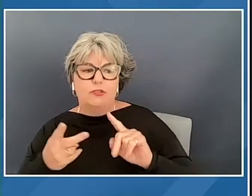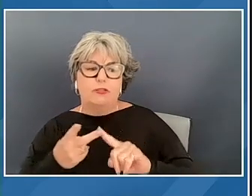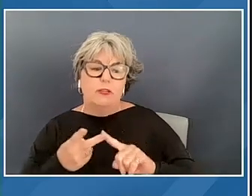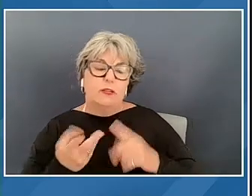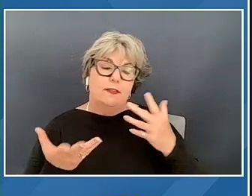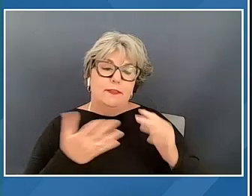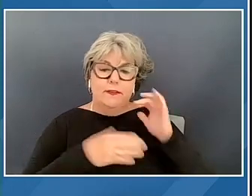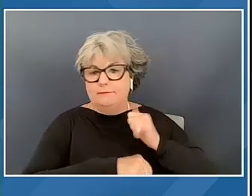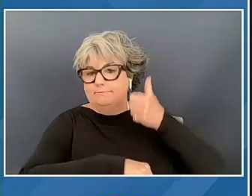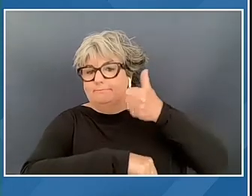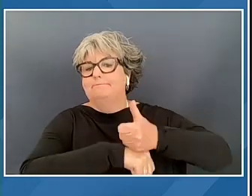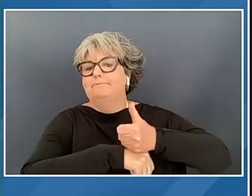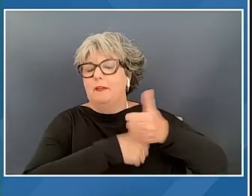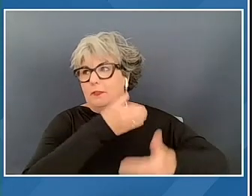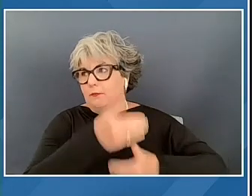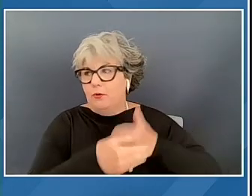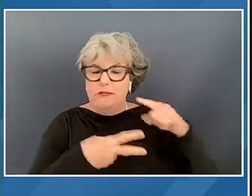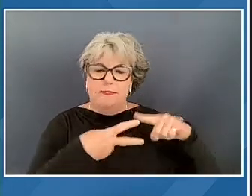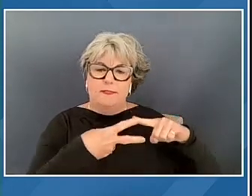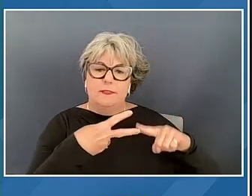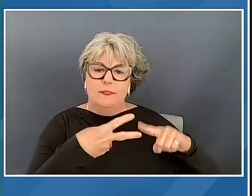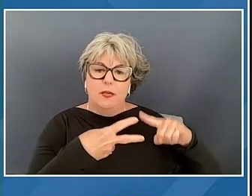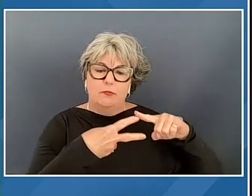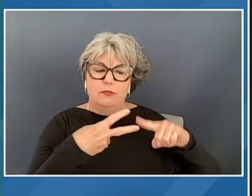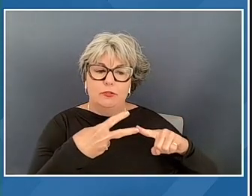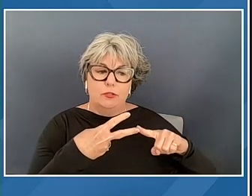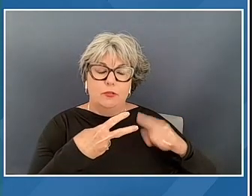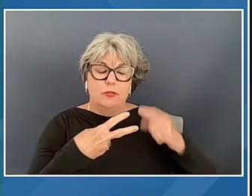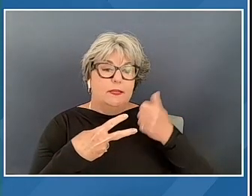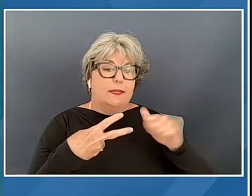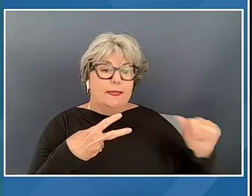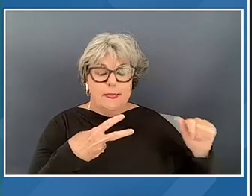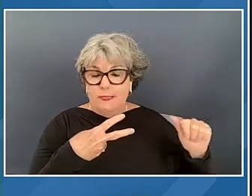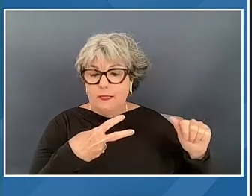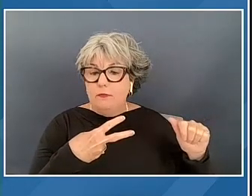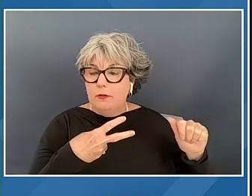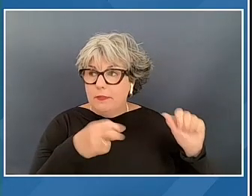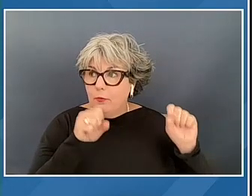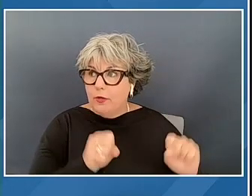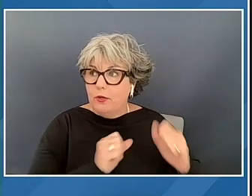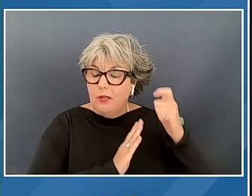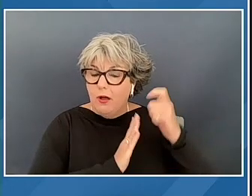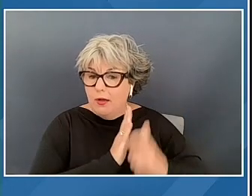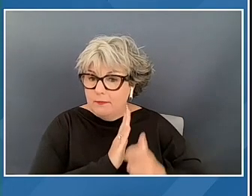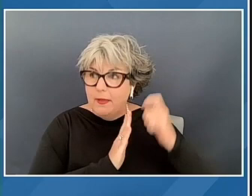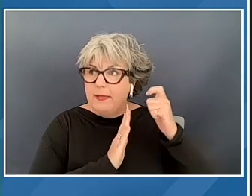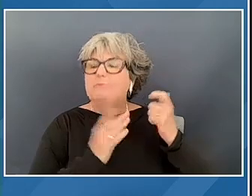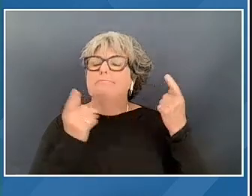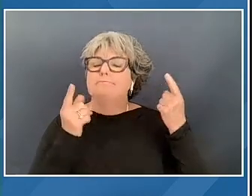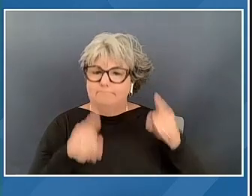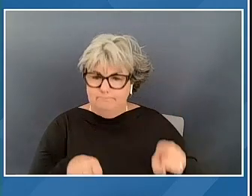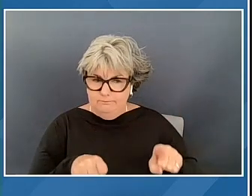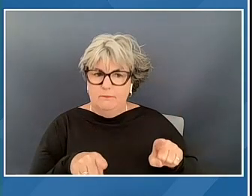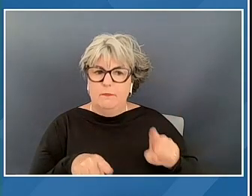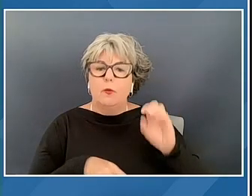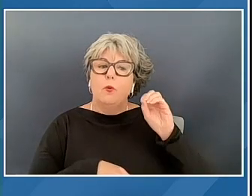processes. Rest assured, anywhere where we were able to automate, we've been able to do so or that's slated for implementation